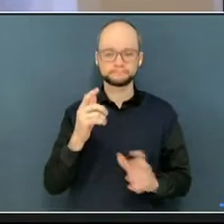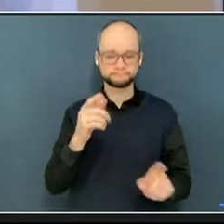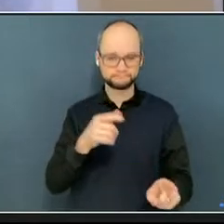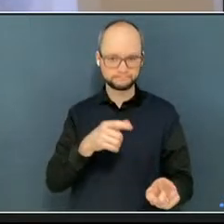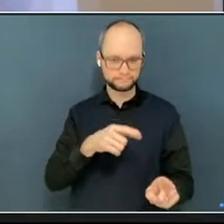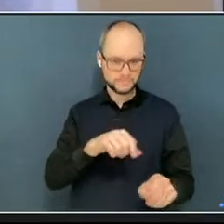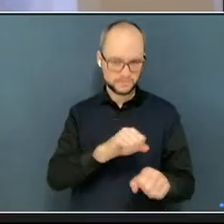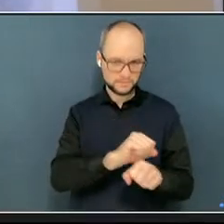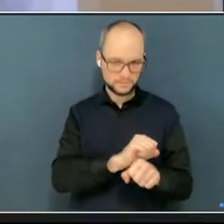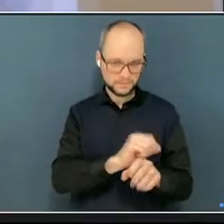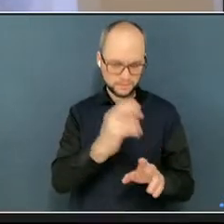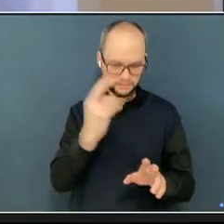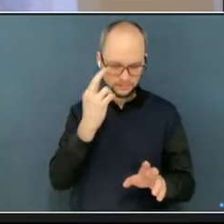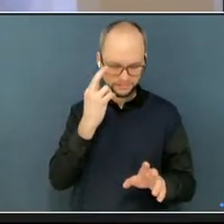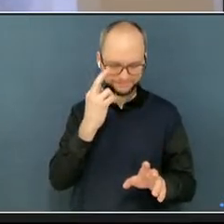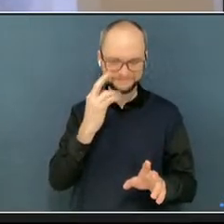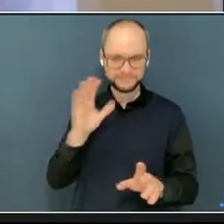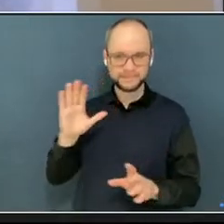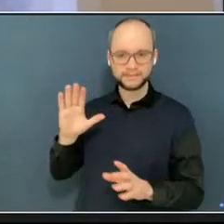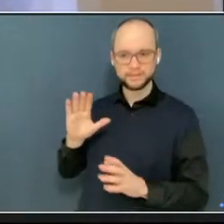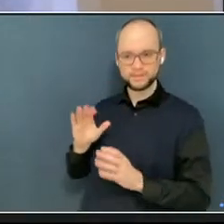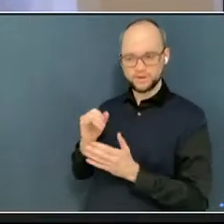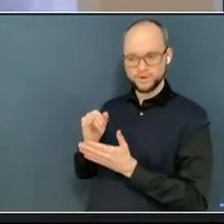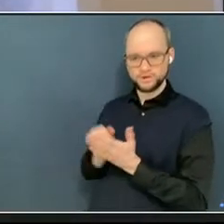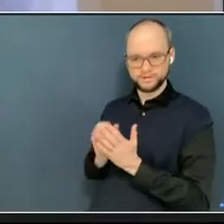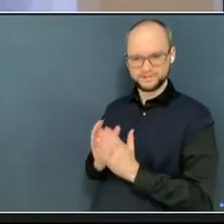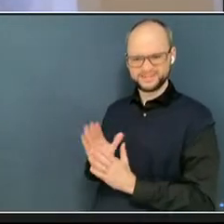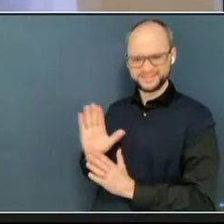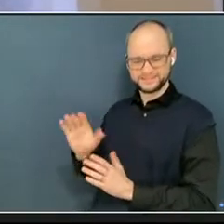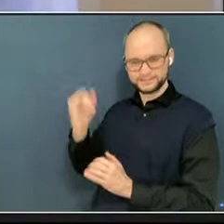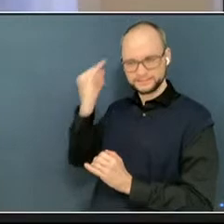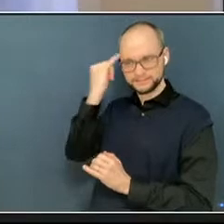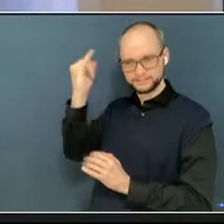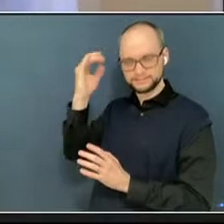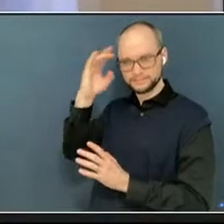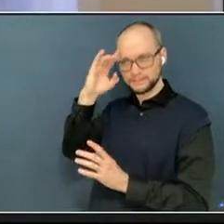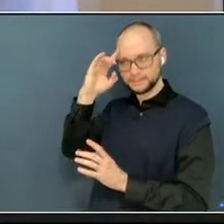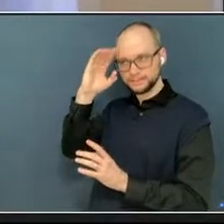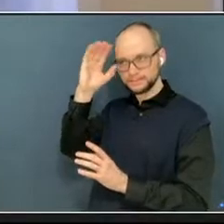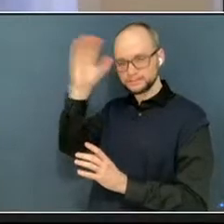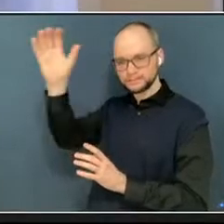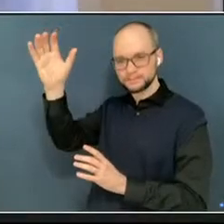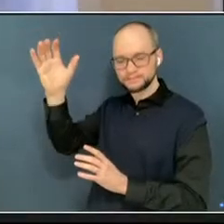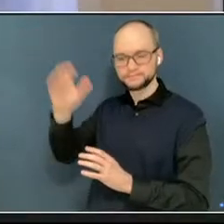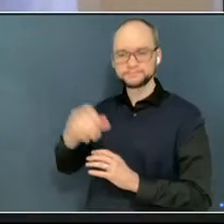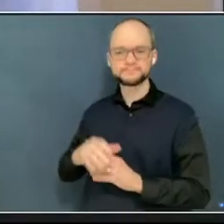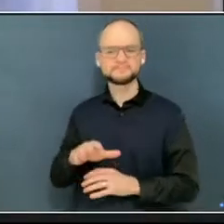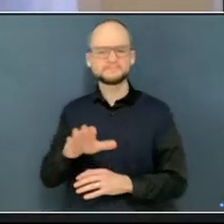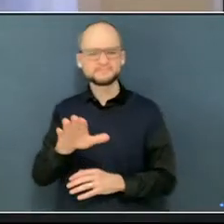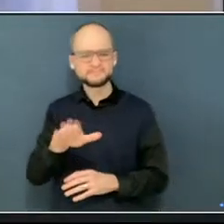The one thing that struck me about the walking tour of England were the public parks.